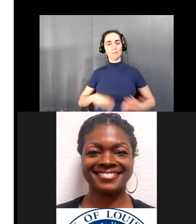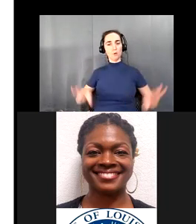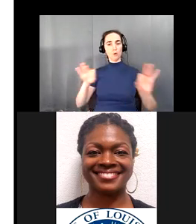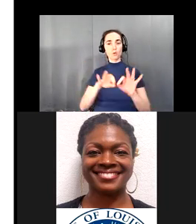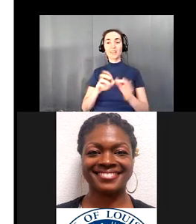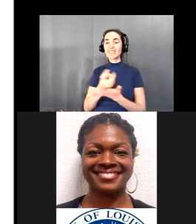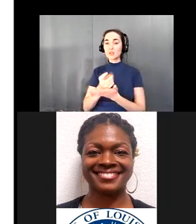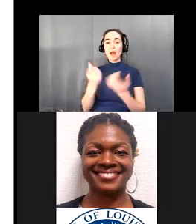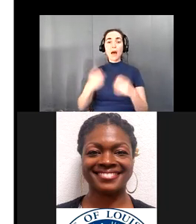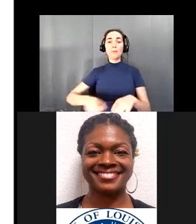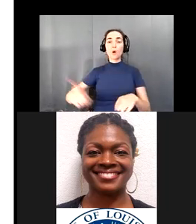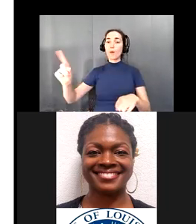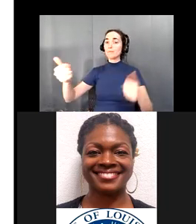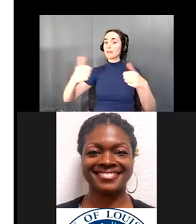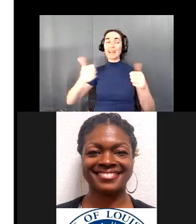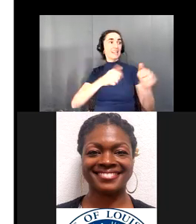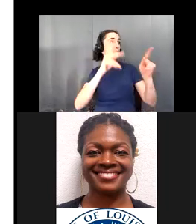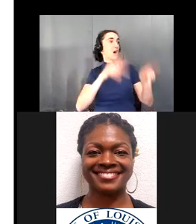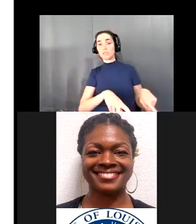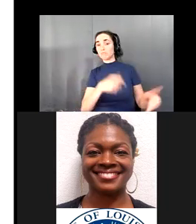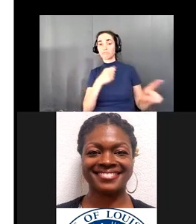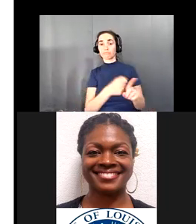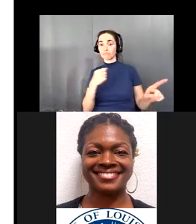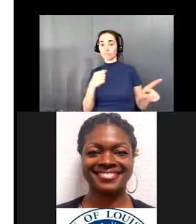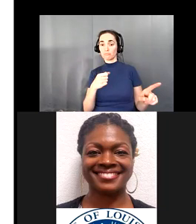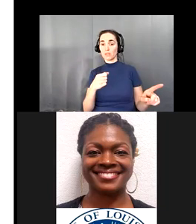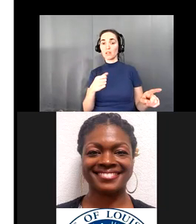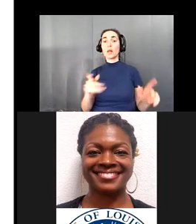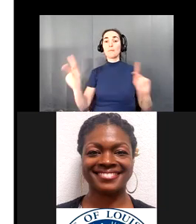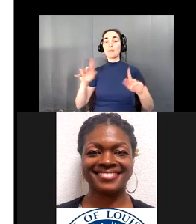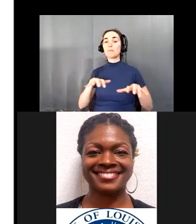16:24:30 anybody, one in 10. 16:24:34 People are going to experience the